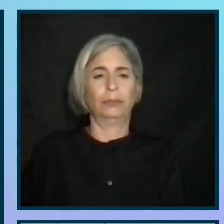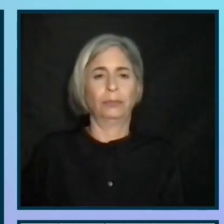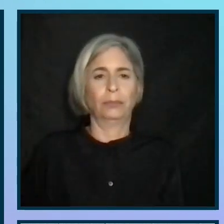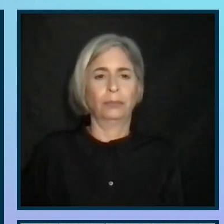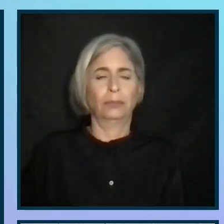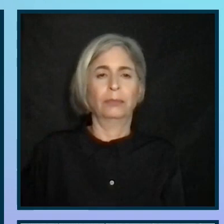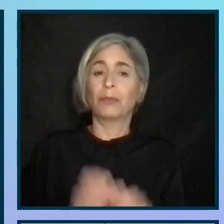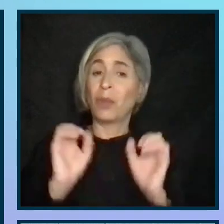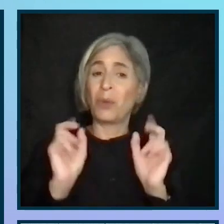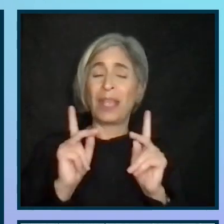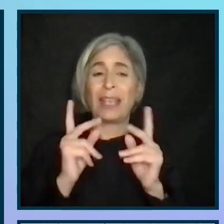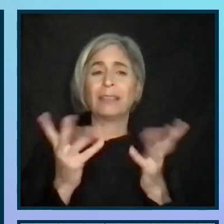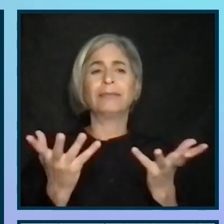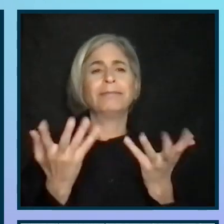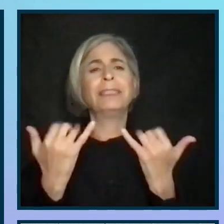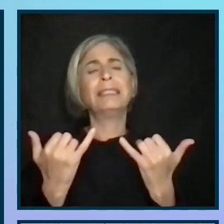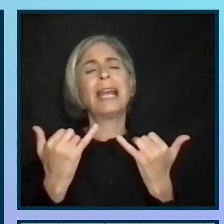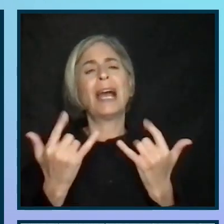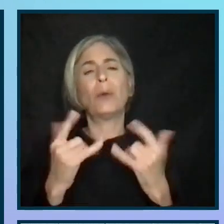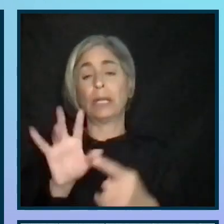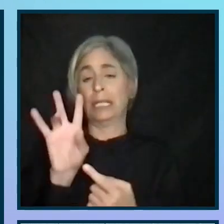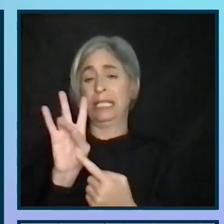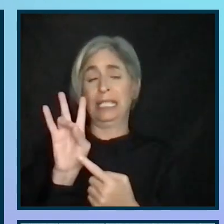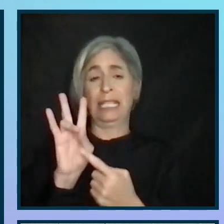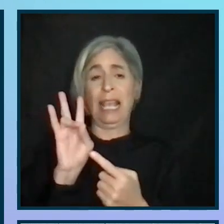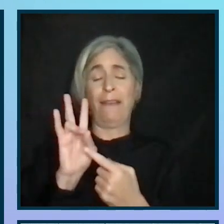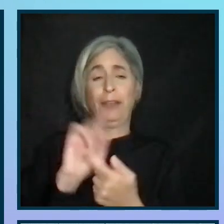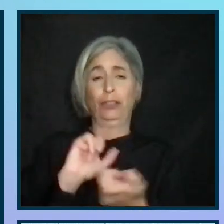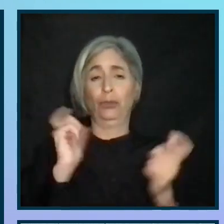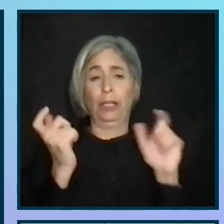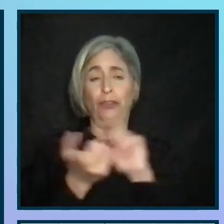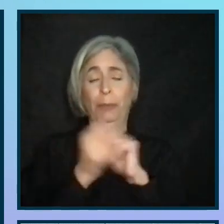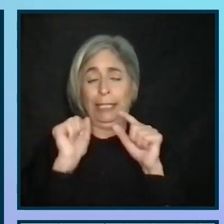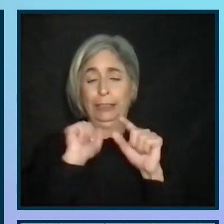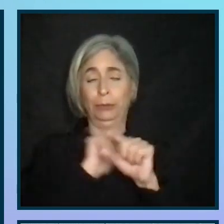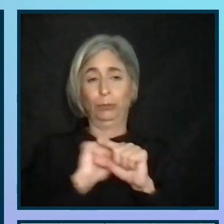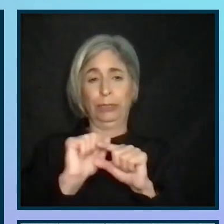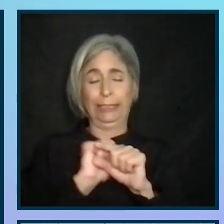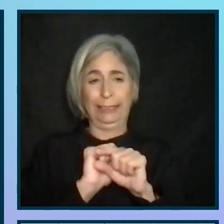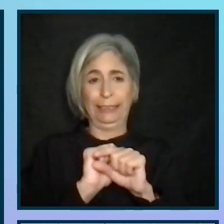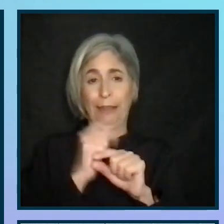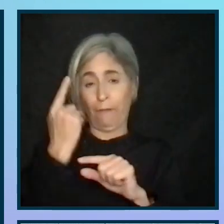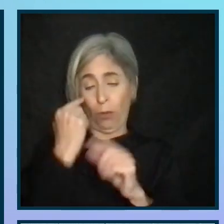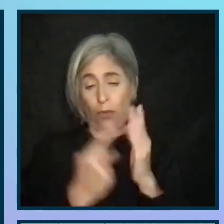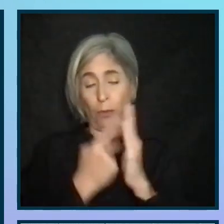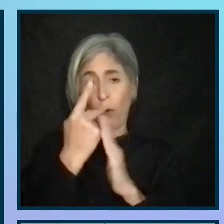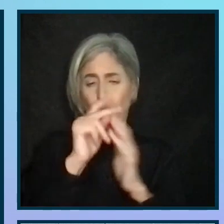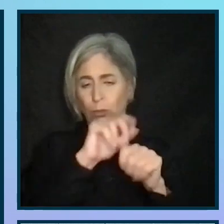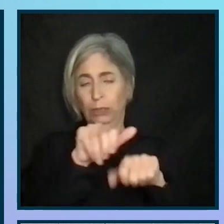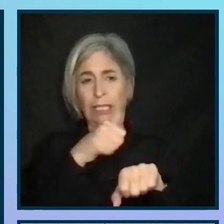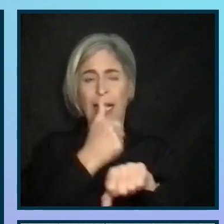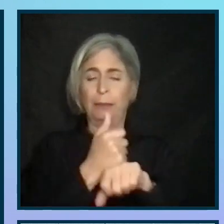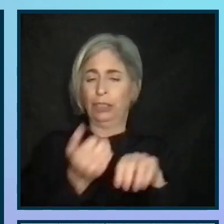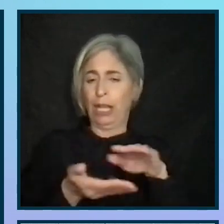All right, let's get into the seven transformation practices for the program for establishing and operationalizing